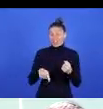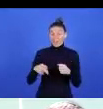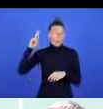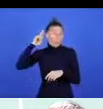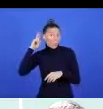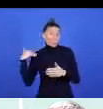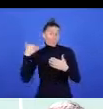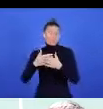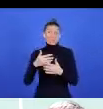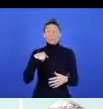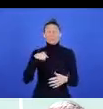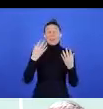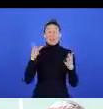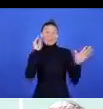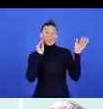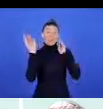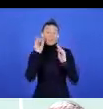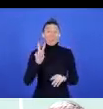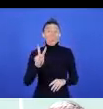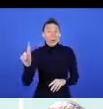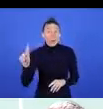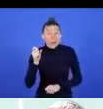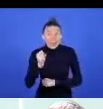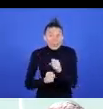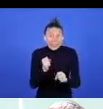first brought cochlear implants to my country, Philippines